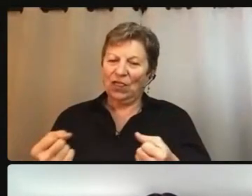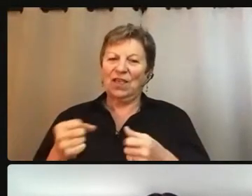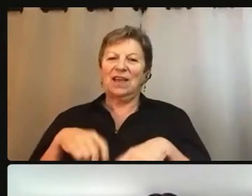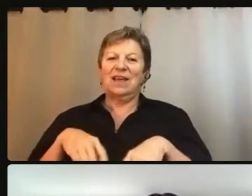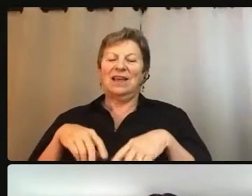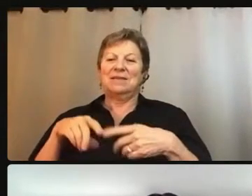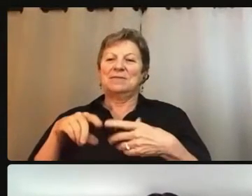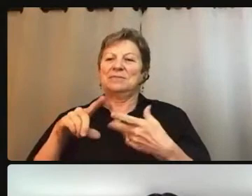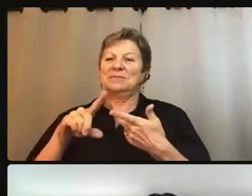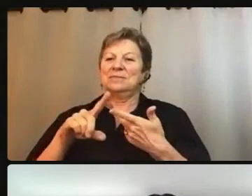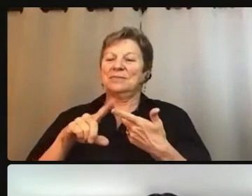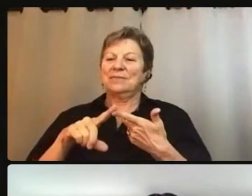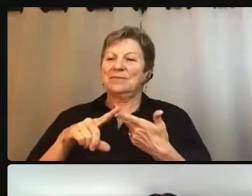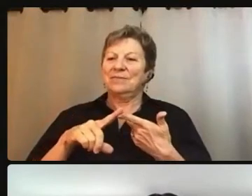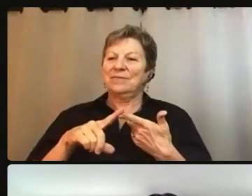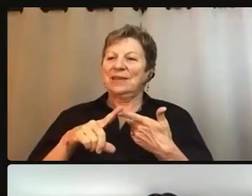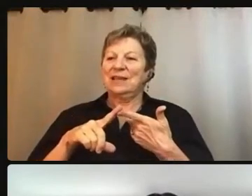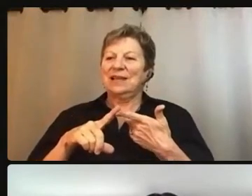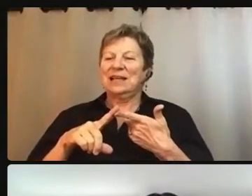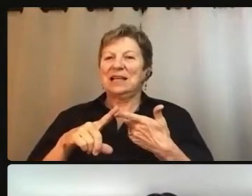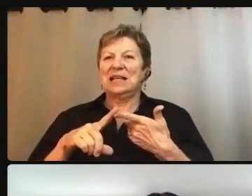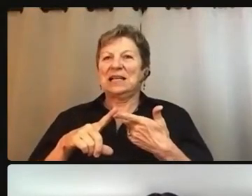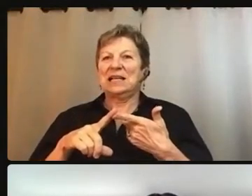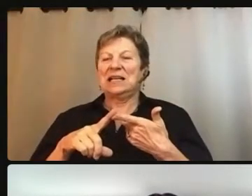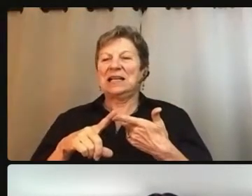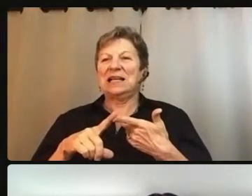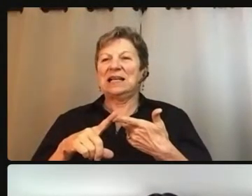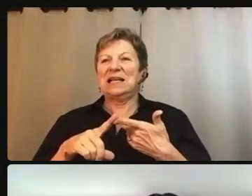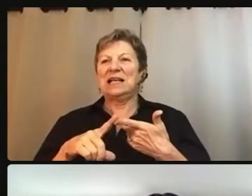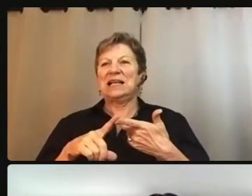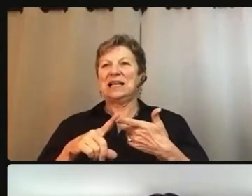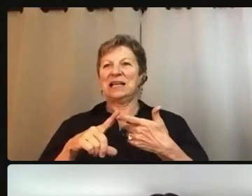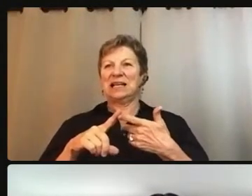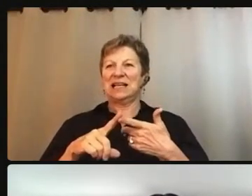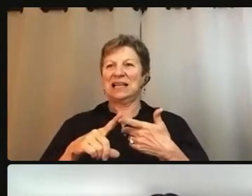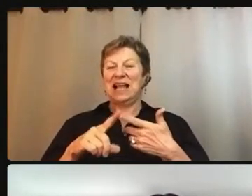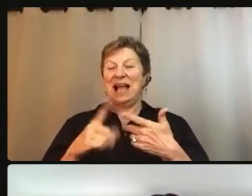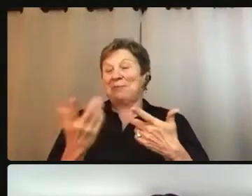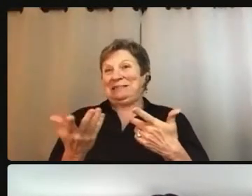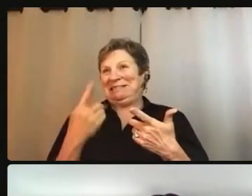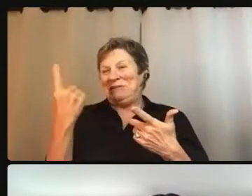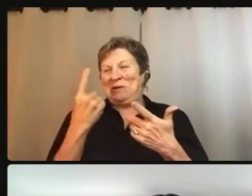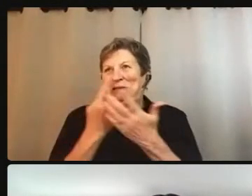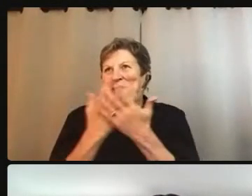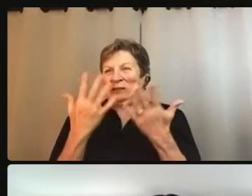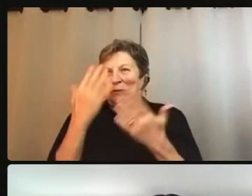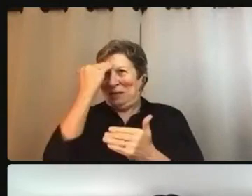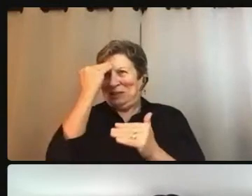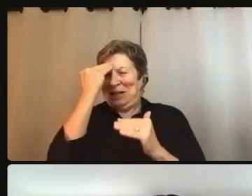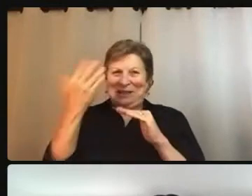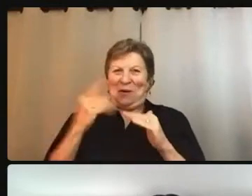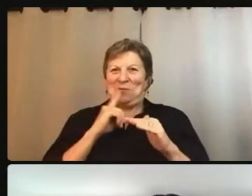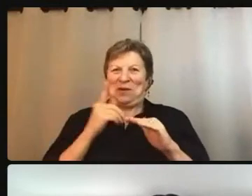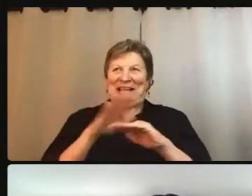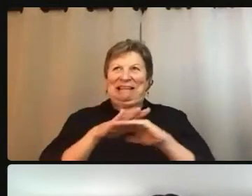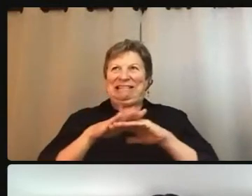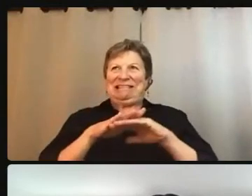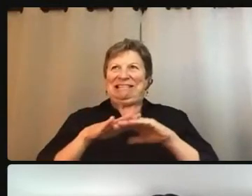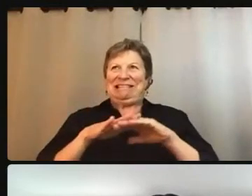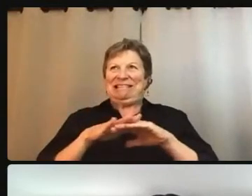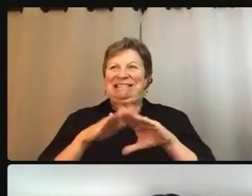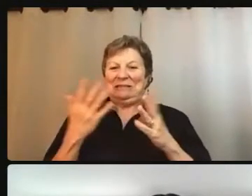AND IN OUR STUDENTS AND STAFF.